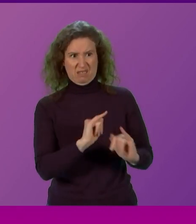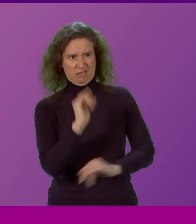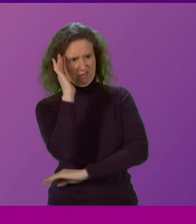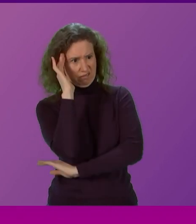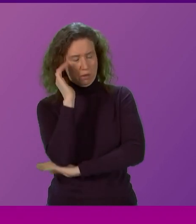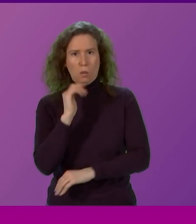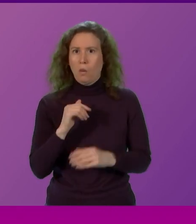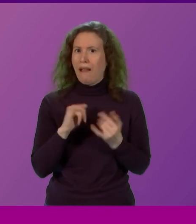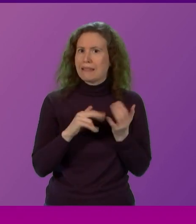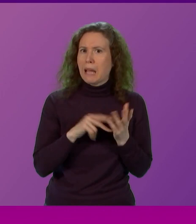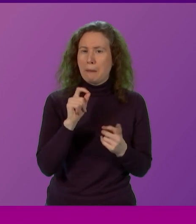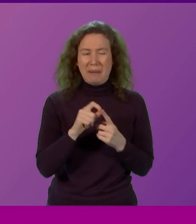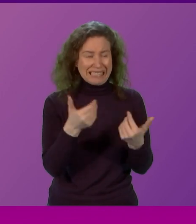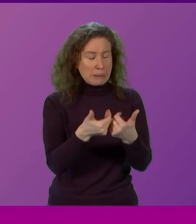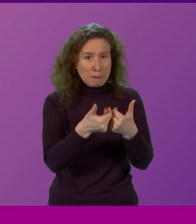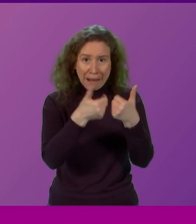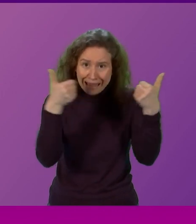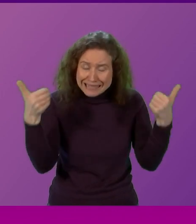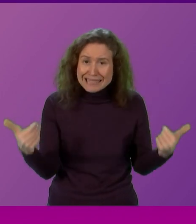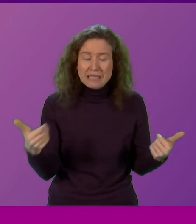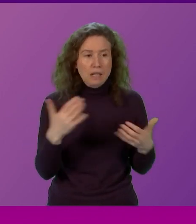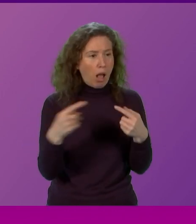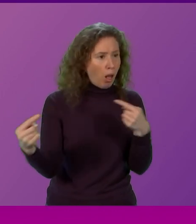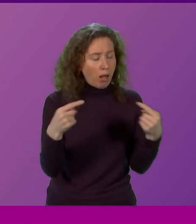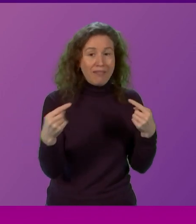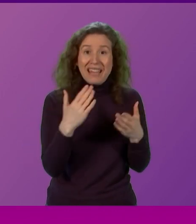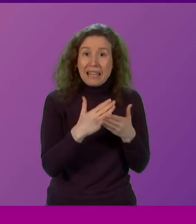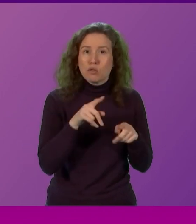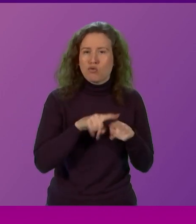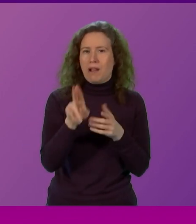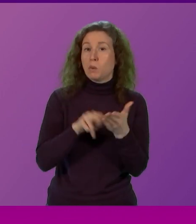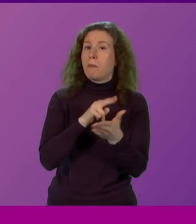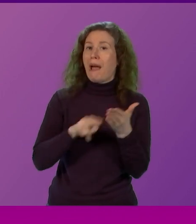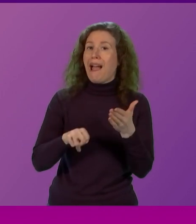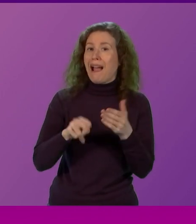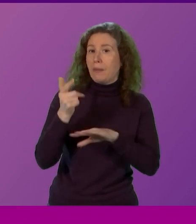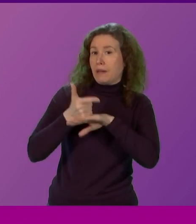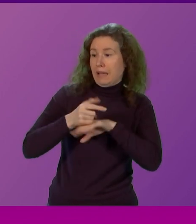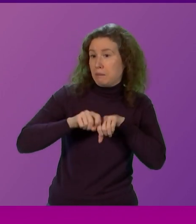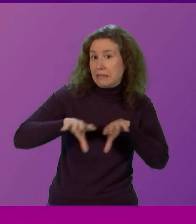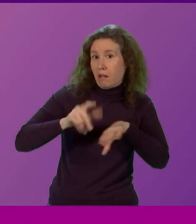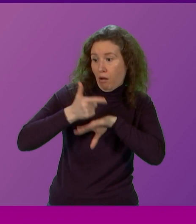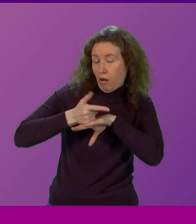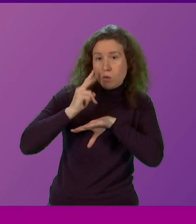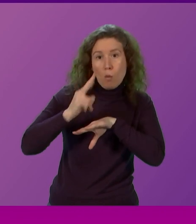The SNP is so split and divided that it even tried to ban the media from watching the hustings.